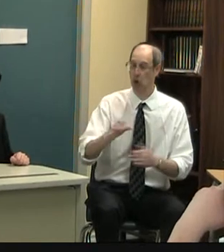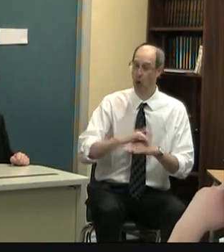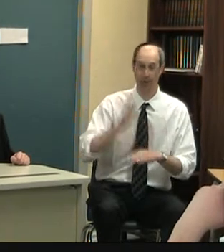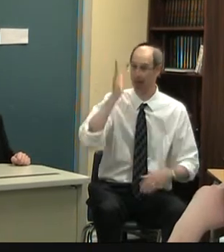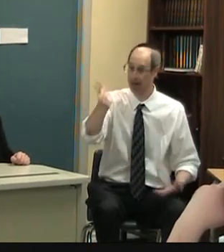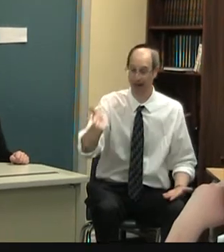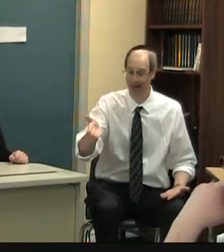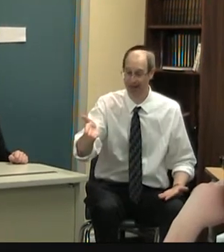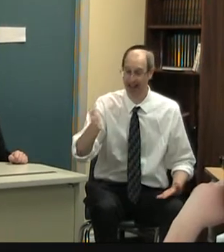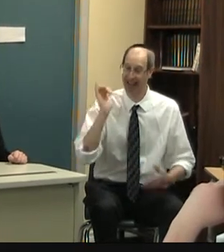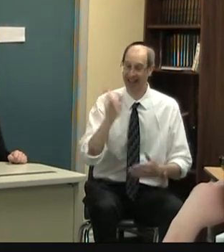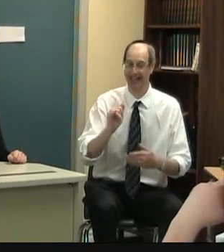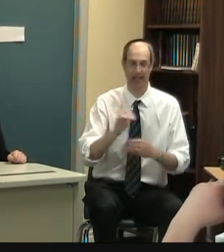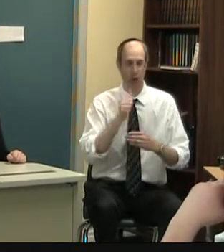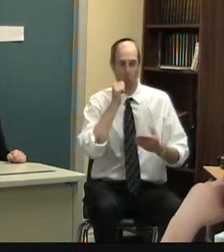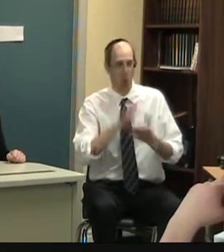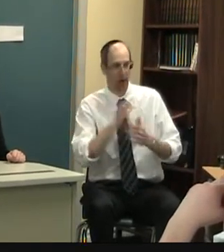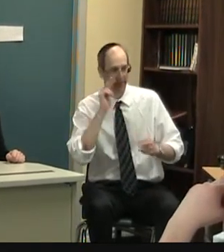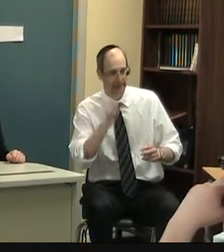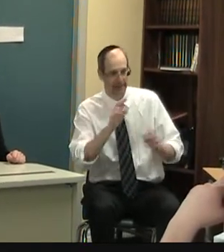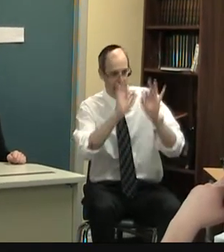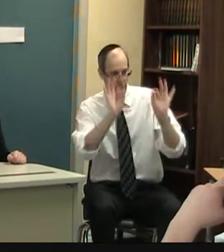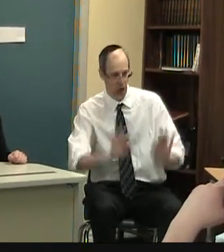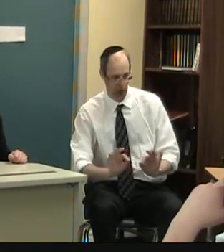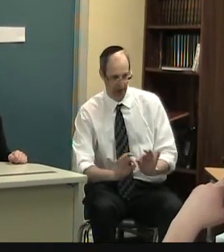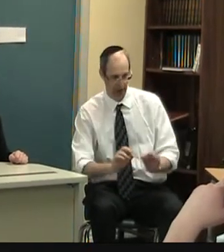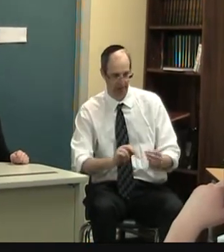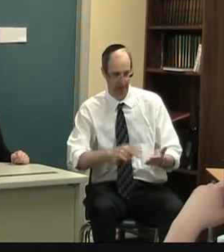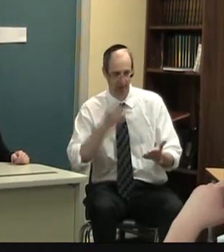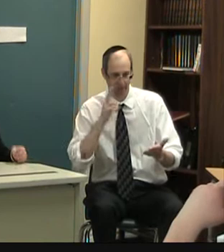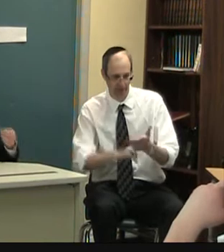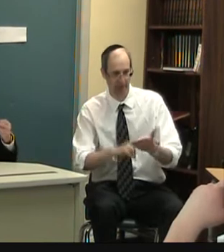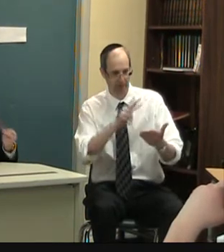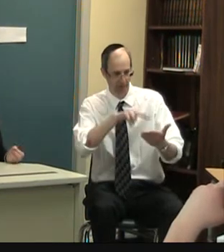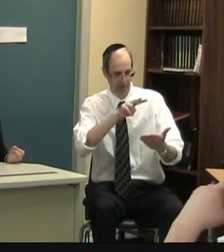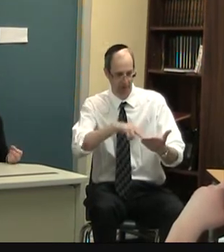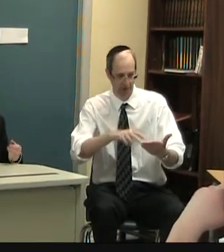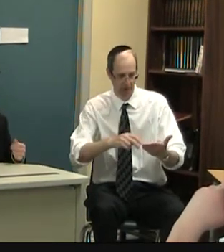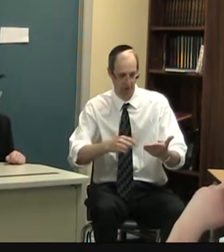this businessman wife sees the document she starts reading it she turns white in her face